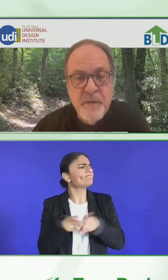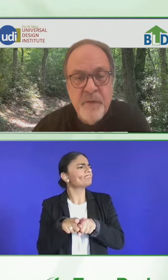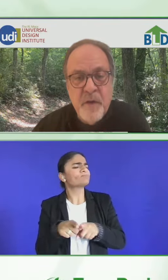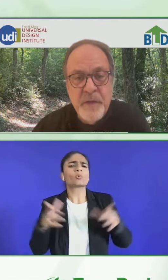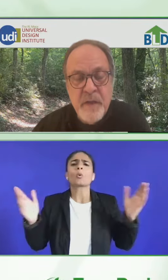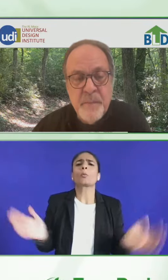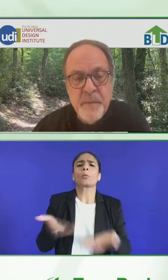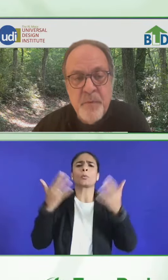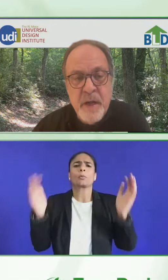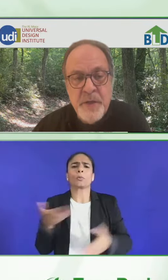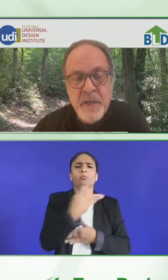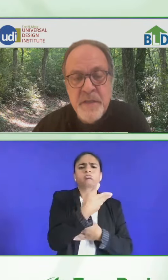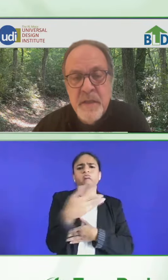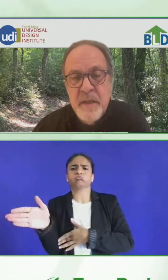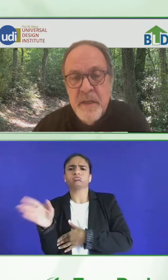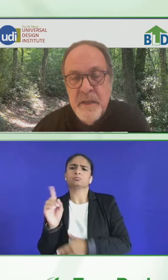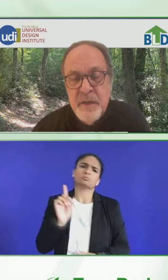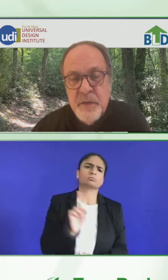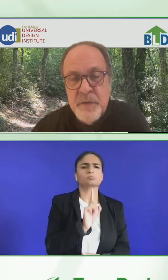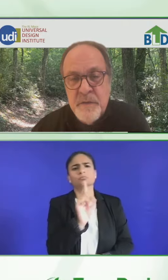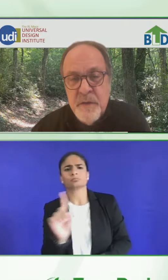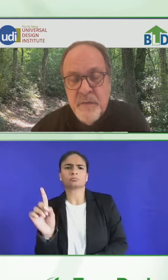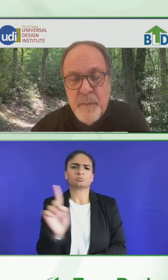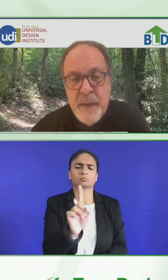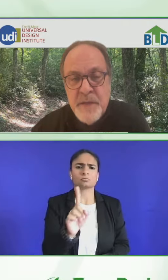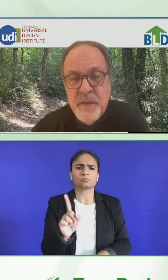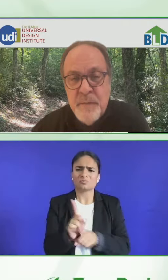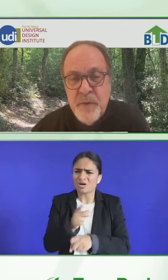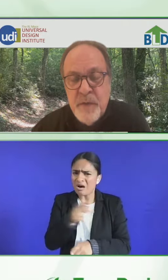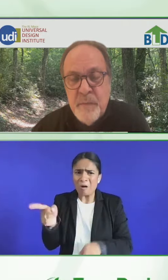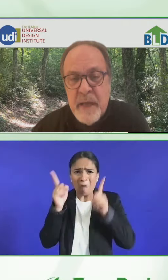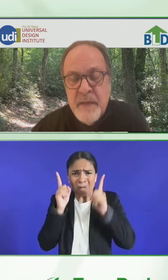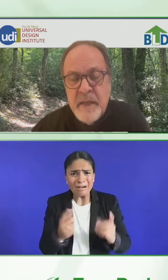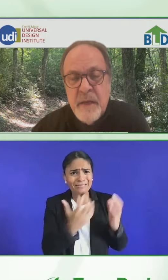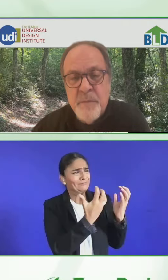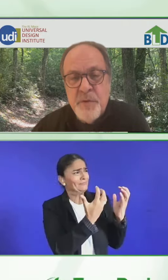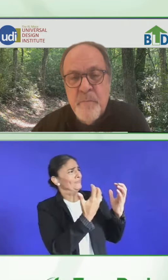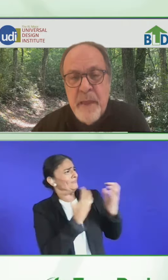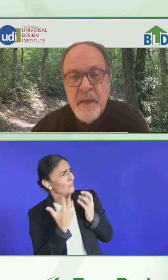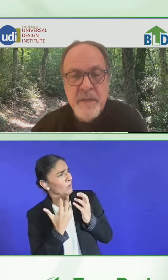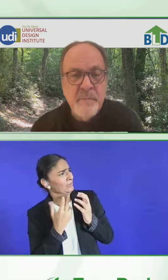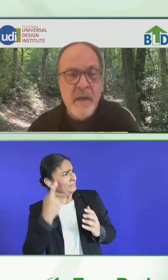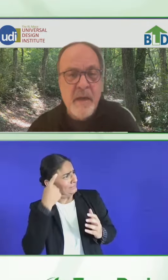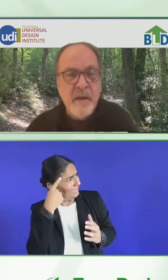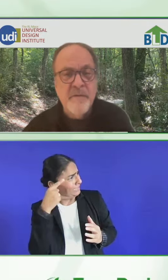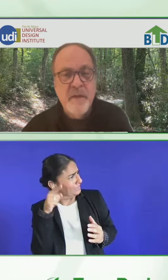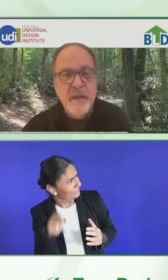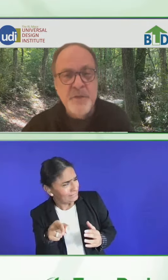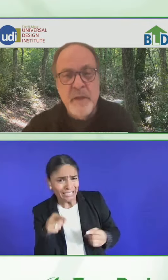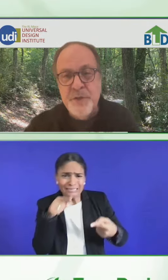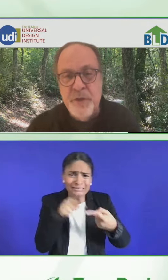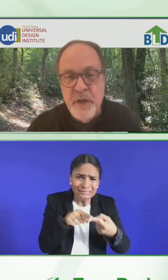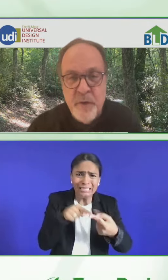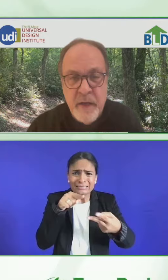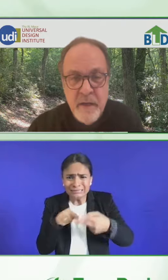were involved in a couple of projects that used basic computing back then and a tremendous amount of electrical engineering